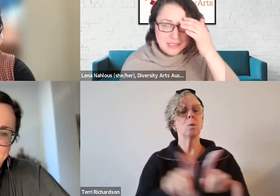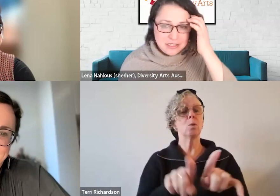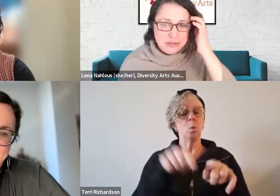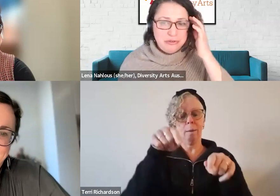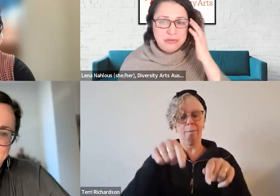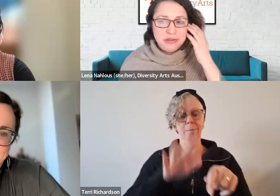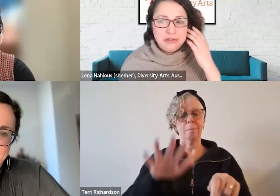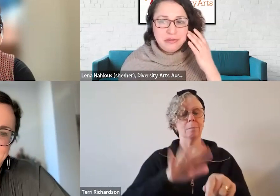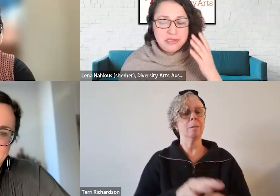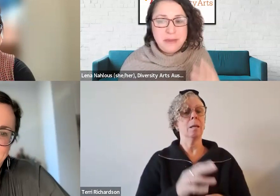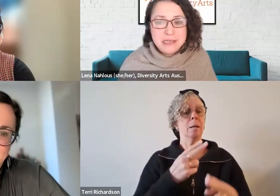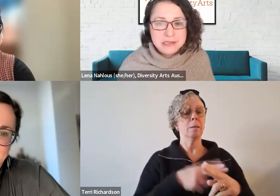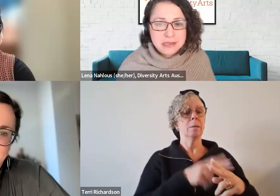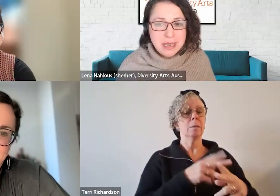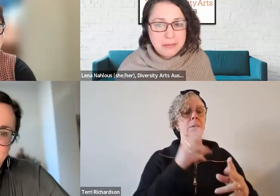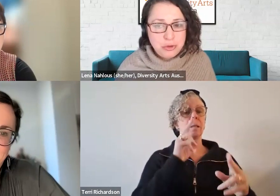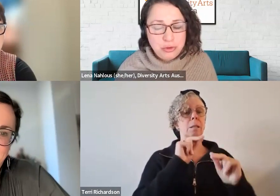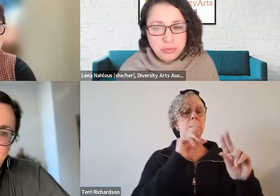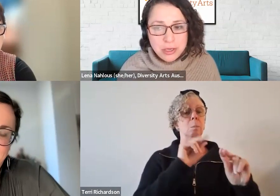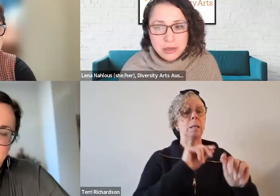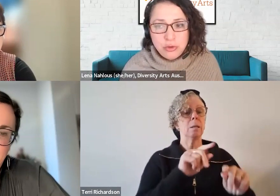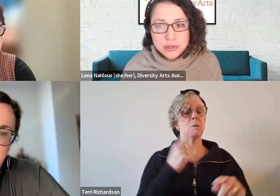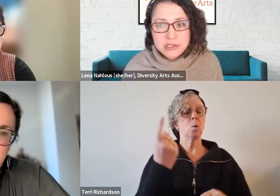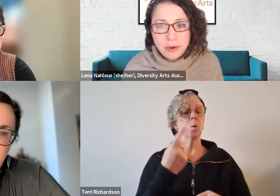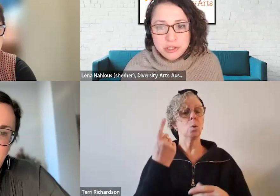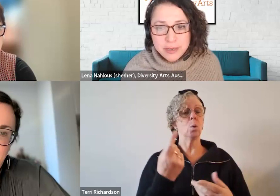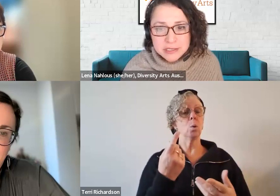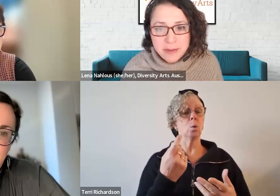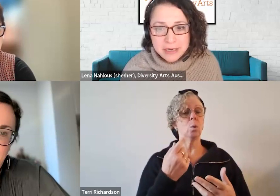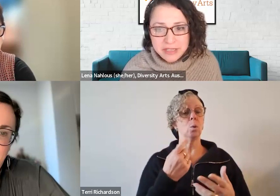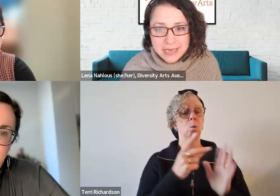And to the speakers who also spoke to us as part of the case studies.